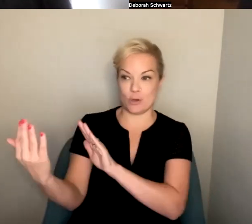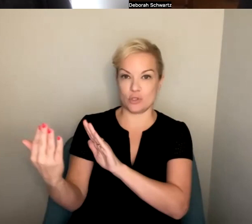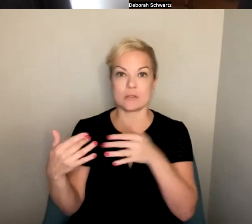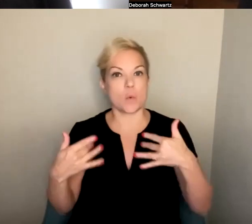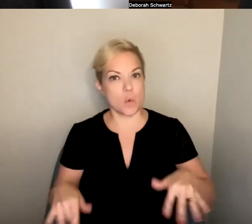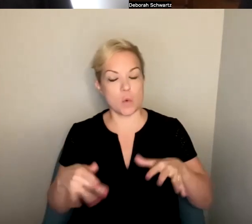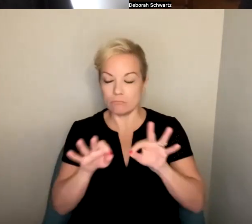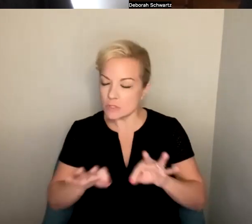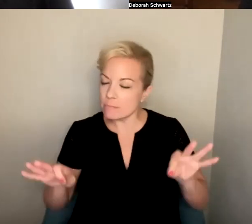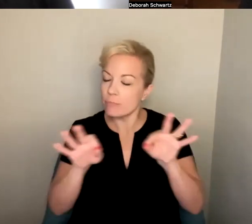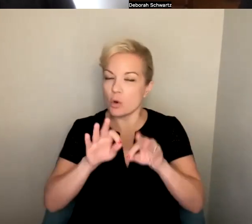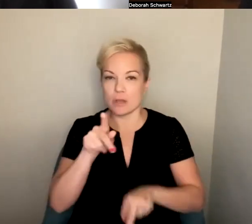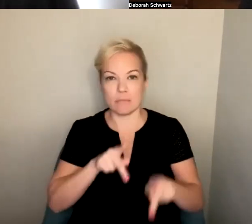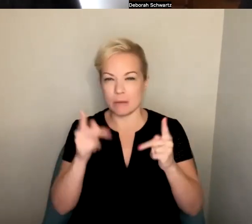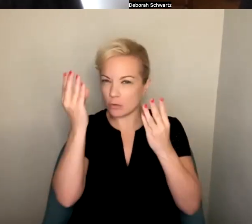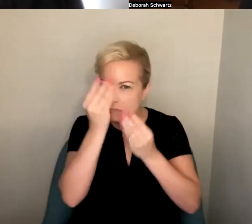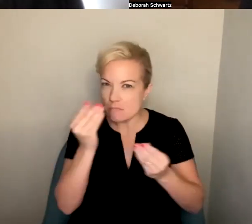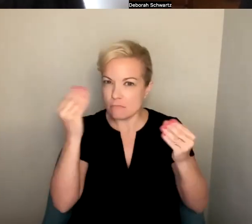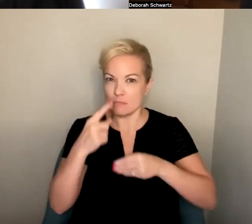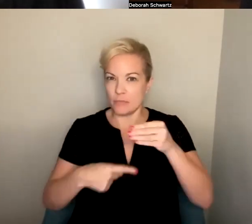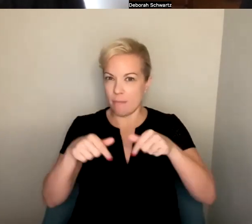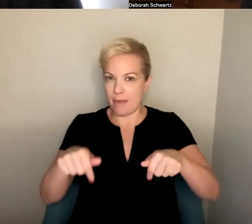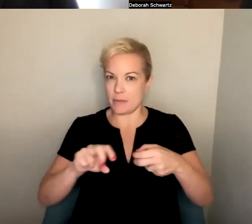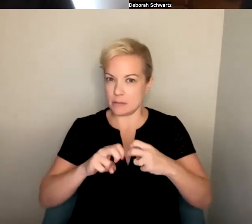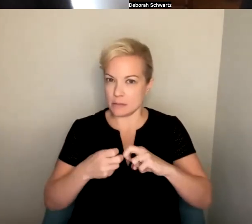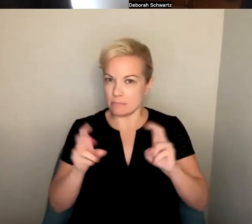this and, you know, one of the things I was talking with a a friend and colleague at American